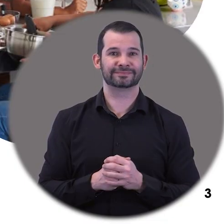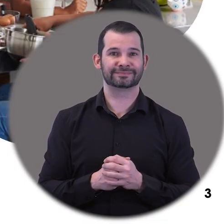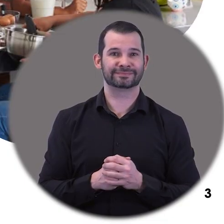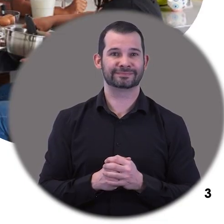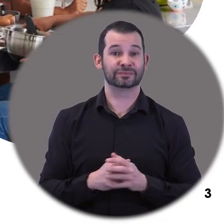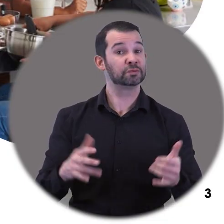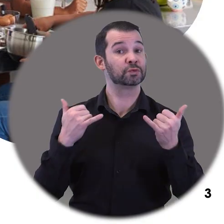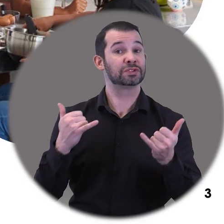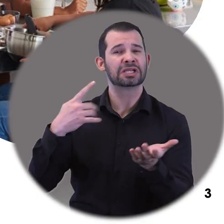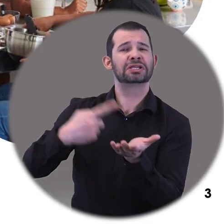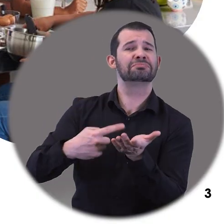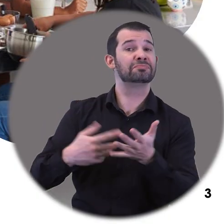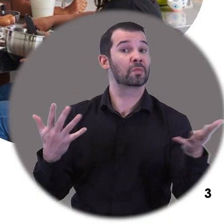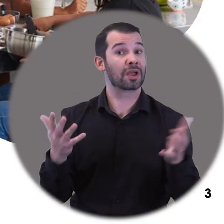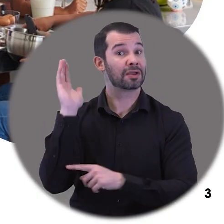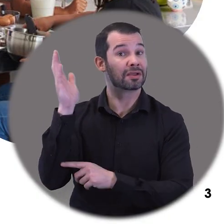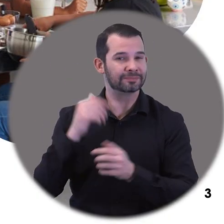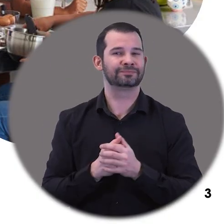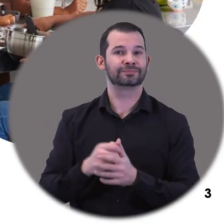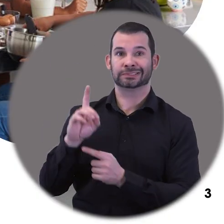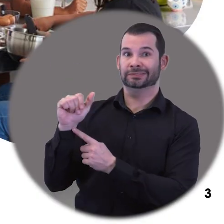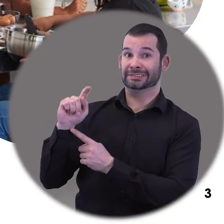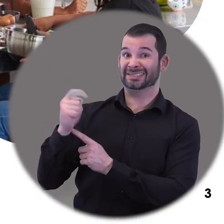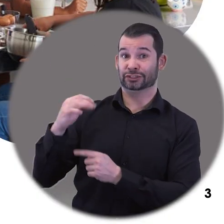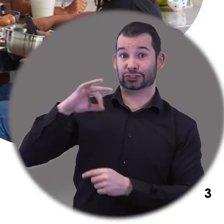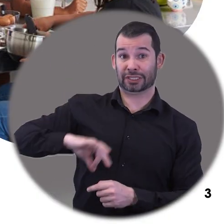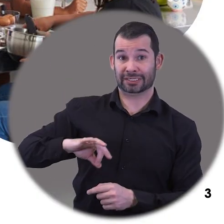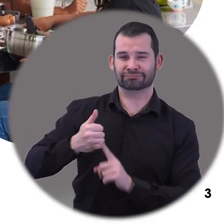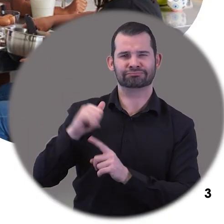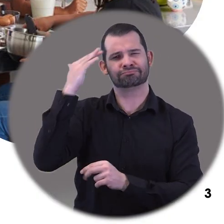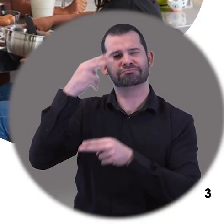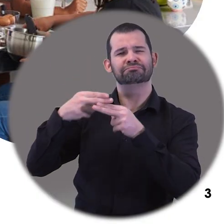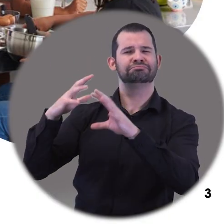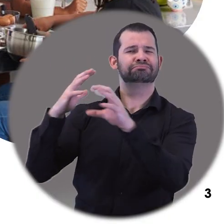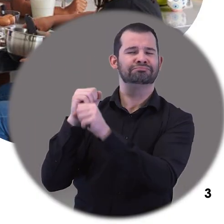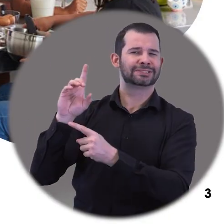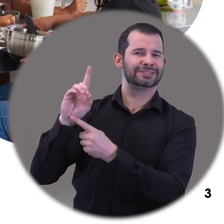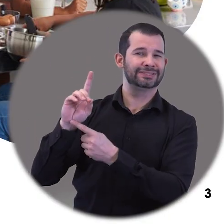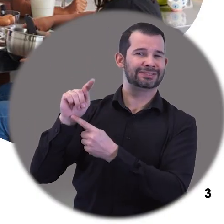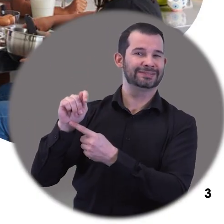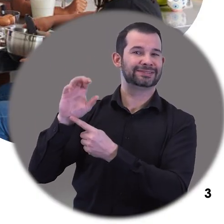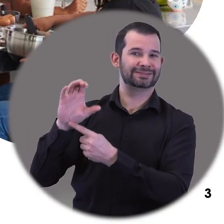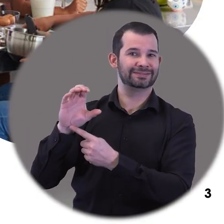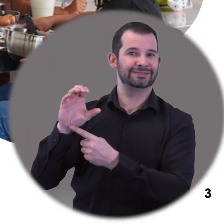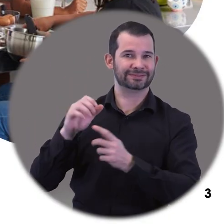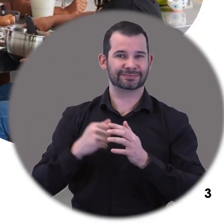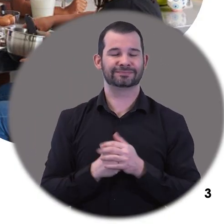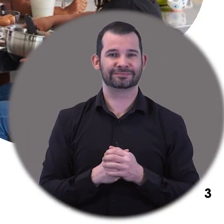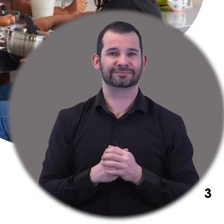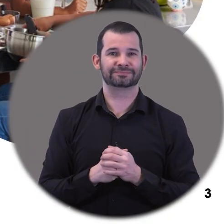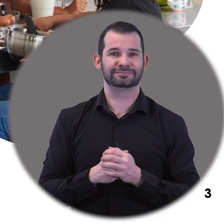Today, we will cover: the disability tax credit, also known as the DTC;